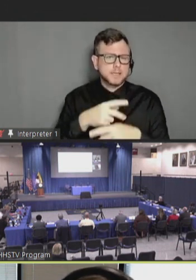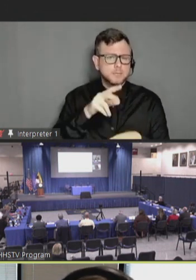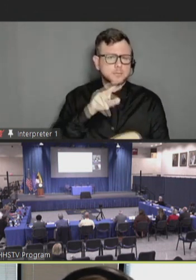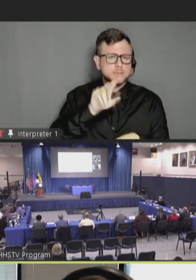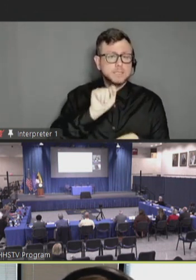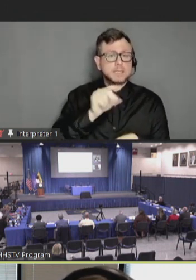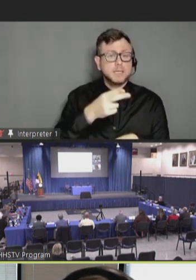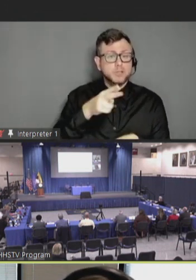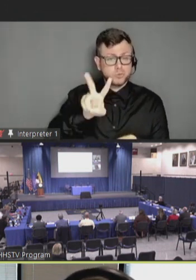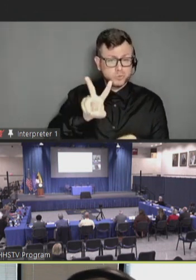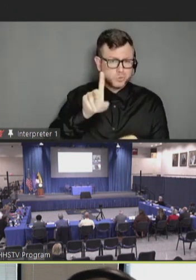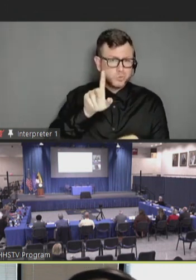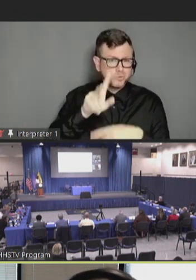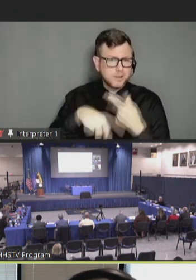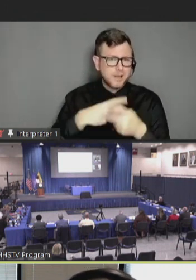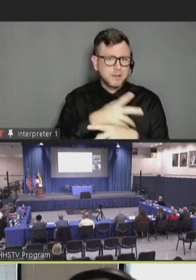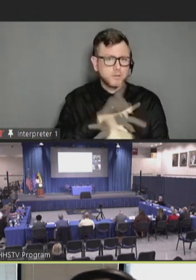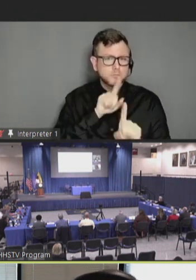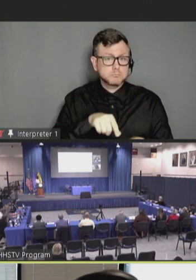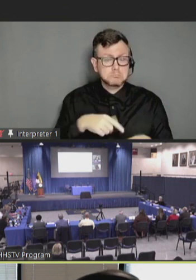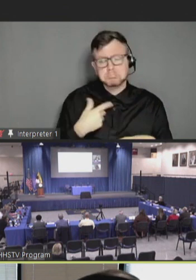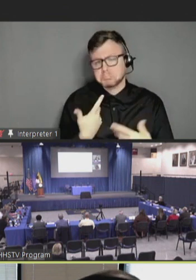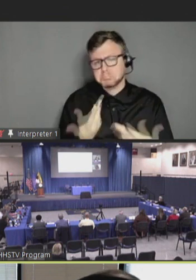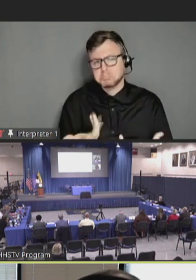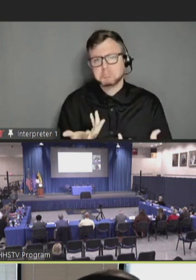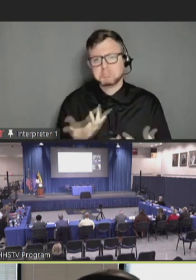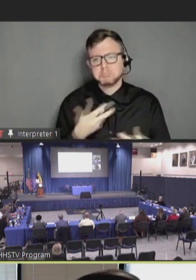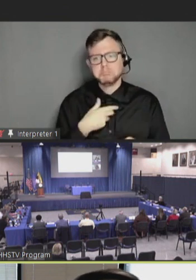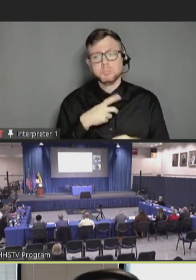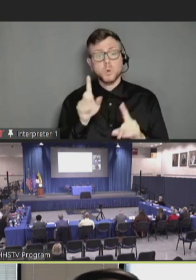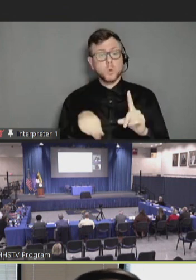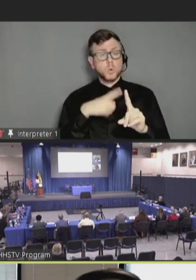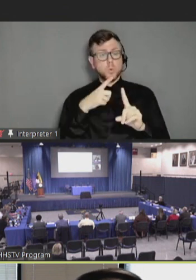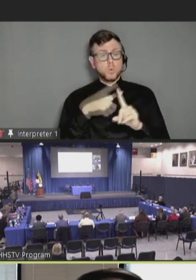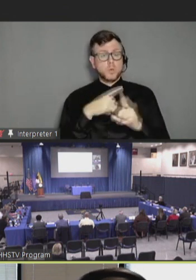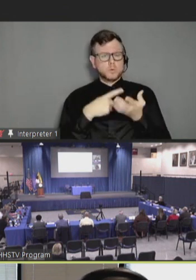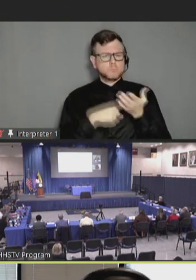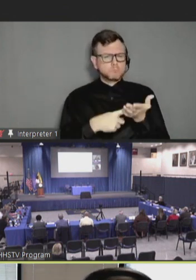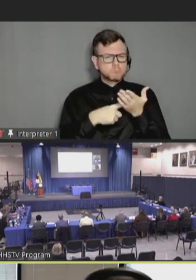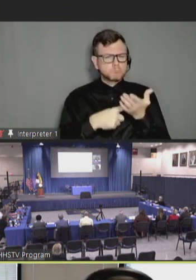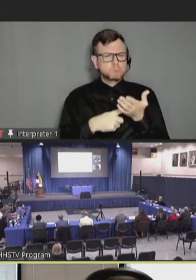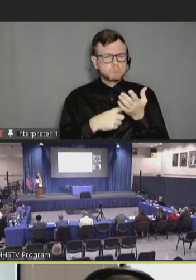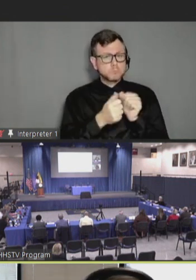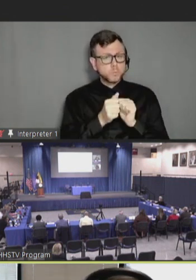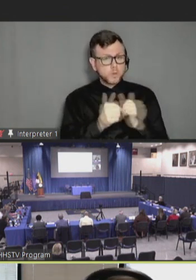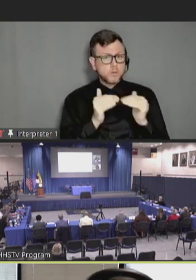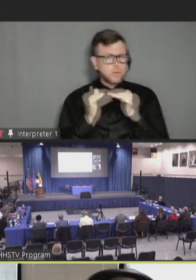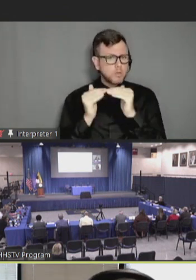You know, however, kind of when we've discussed this with our colleagues at the NIH, they